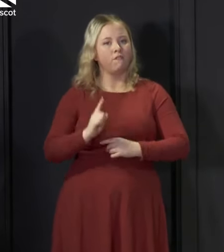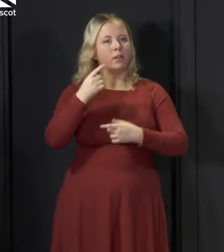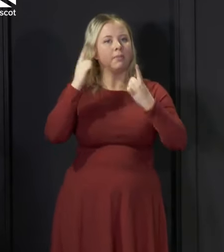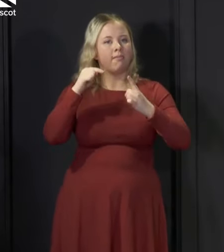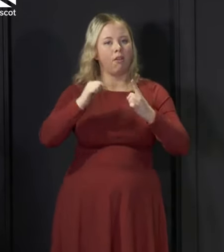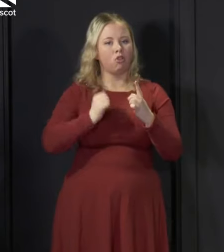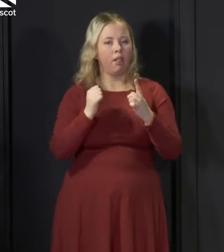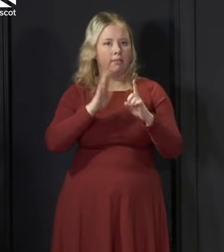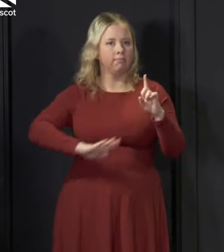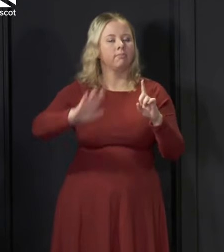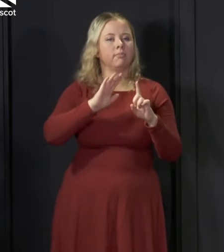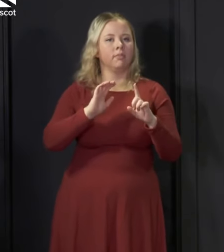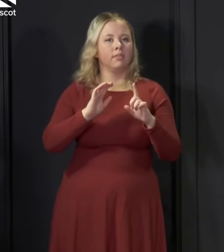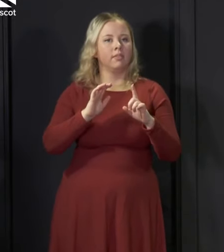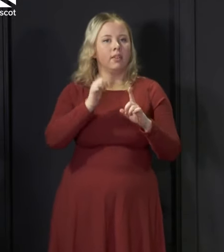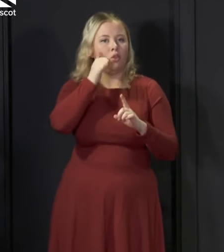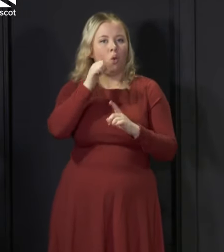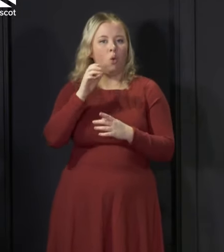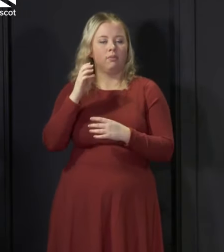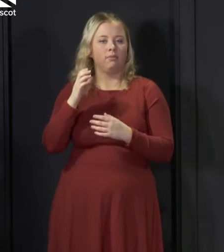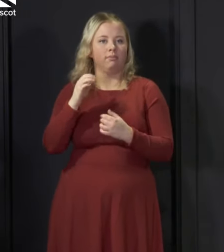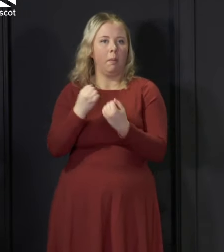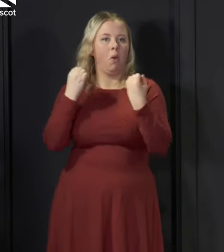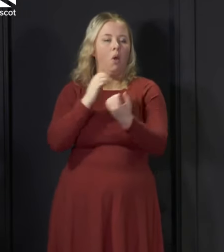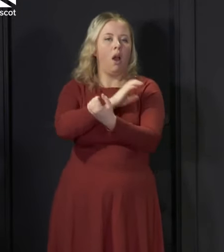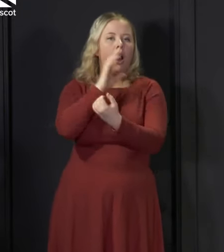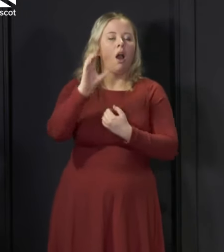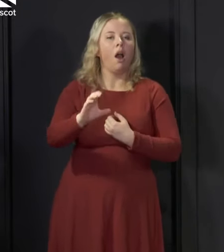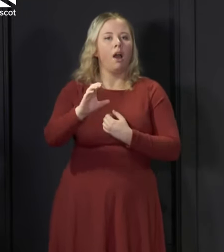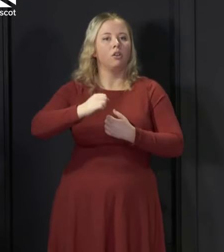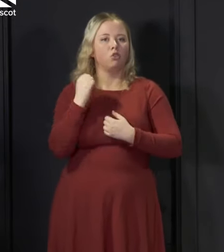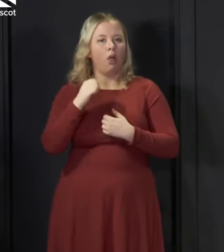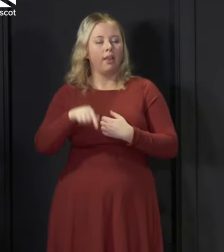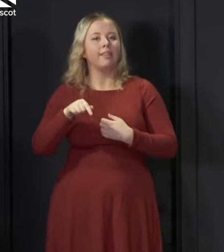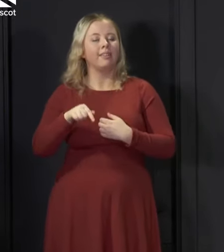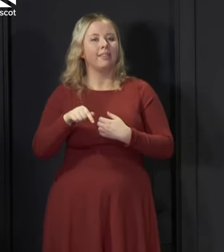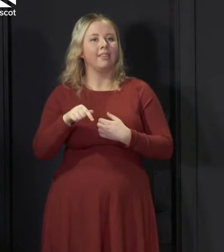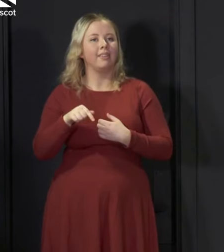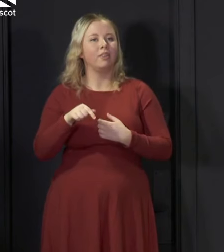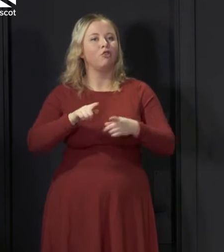the devolved competencies that we have here, is to exercise my judgement based on the best